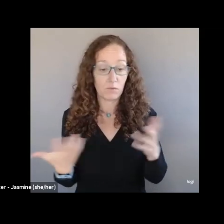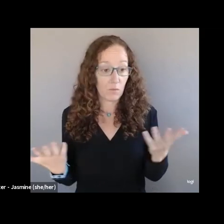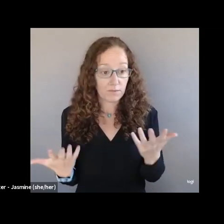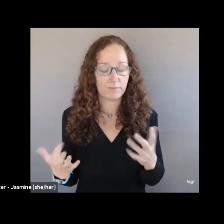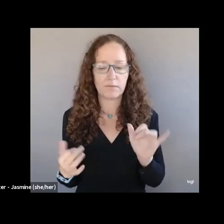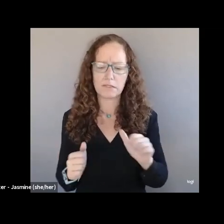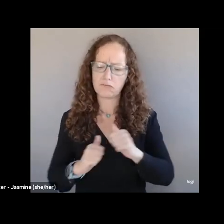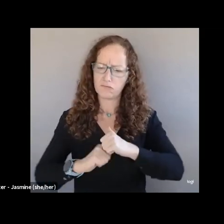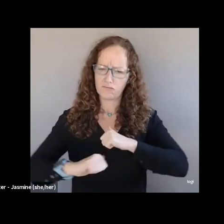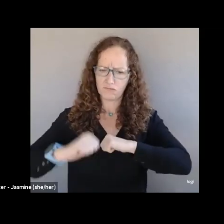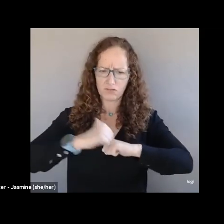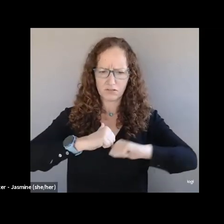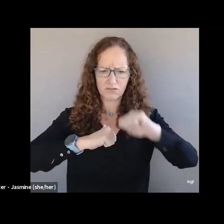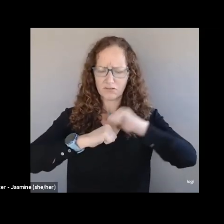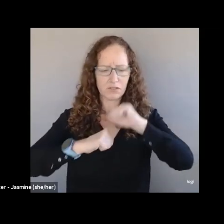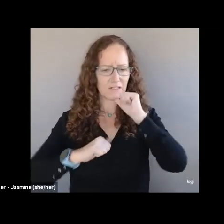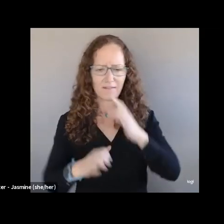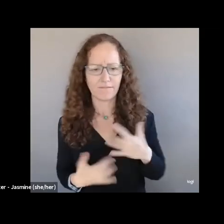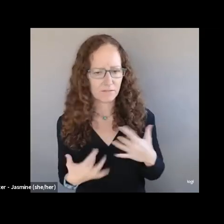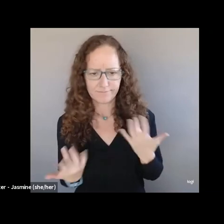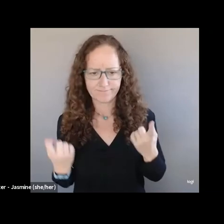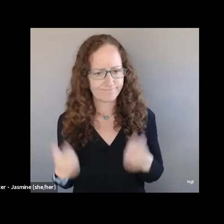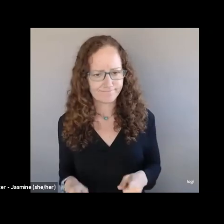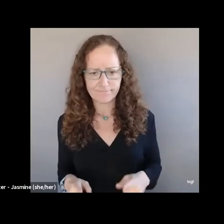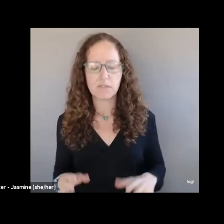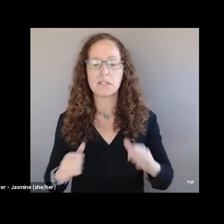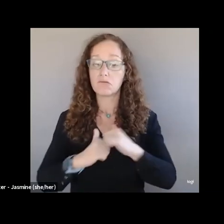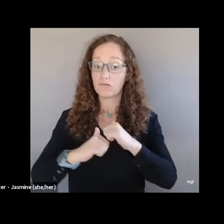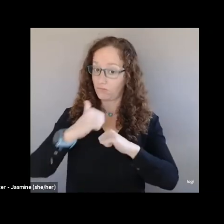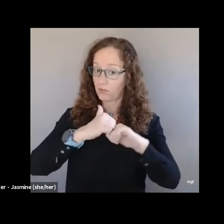that is alive and unfortunately, well in our society. It's an